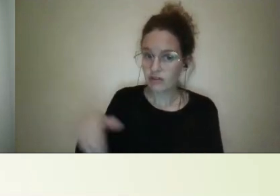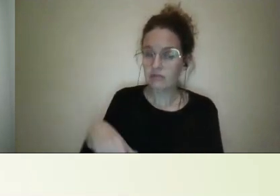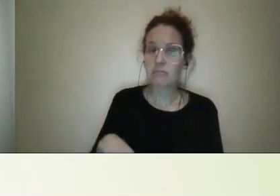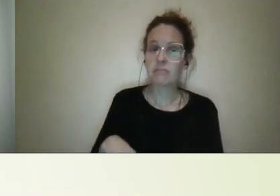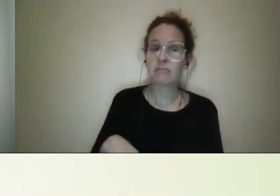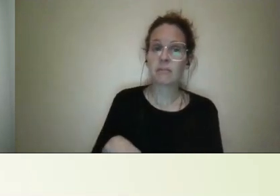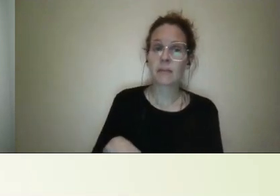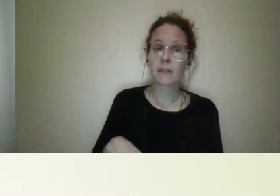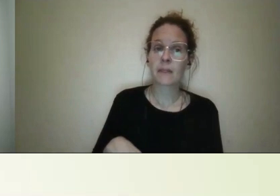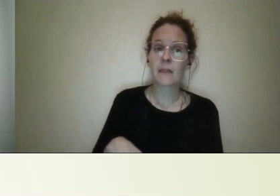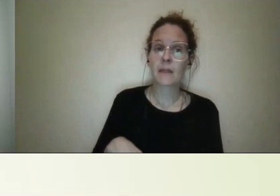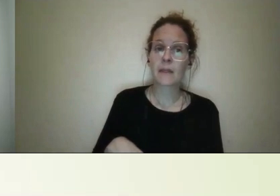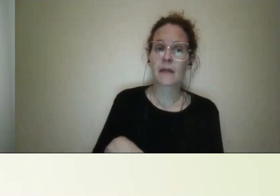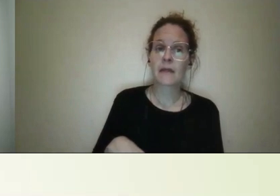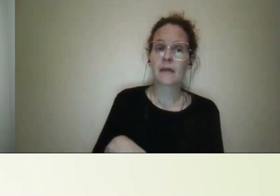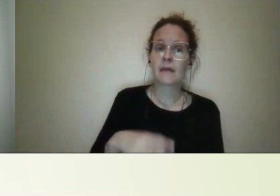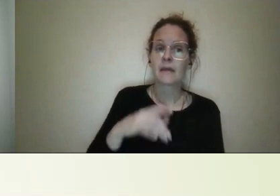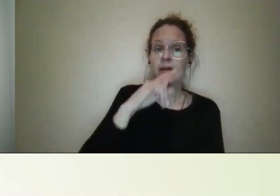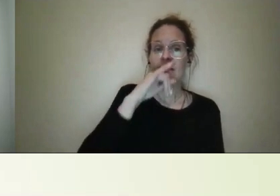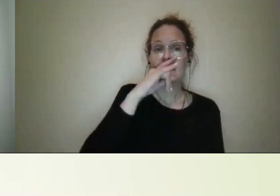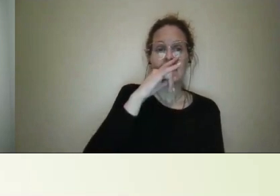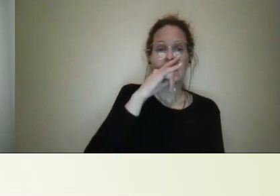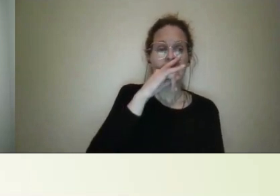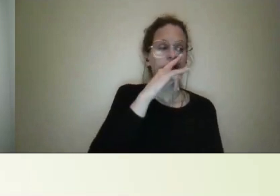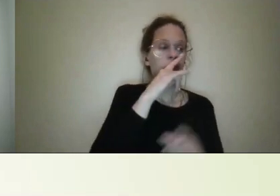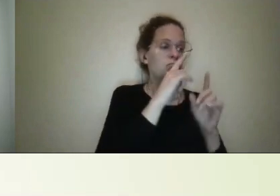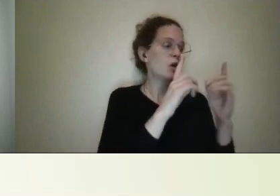Kids, they're walking away and they're muttering and I'm like, "I can't hear a